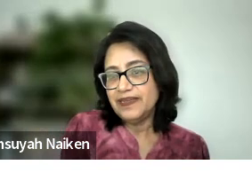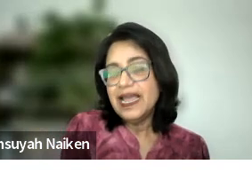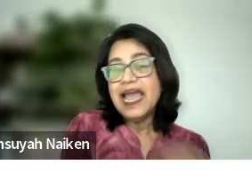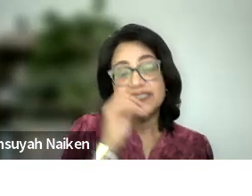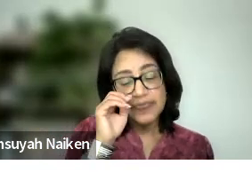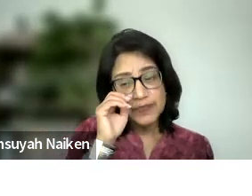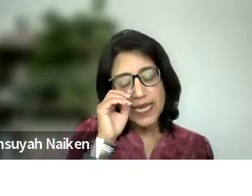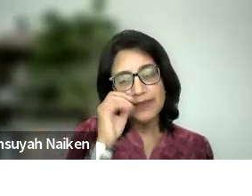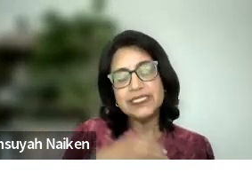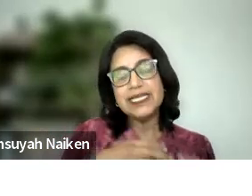So we go through our life and if we have sinned in some way, if we have treated people badly, we just haven't been kind to folks and things like that, and we have led a life that was not a good life, then we believe we will come back in another life to make up for what we have done